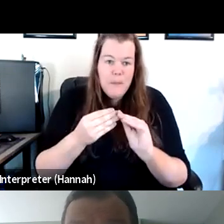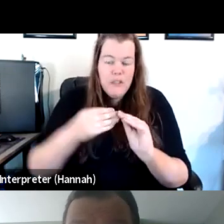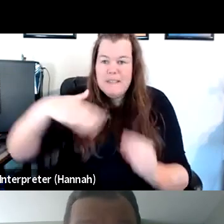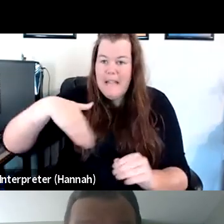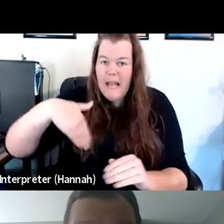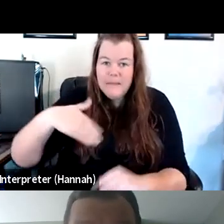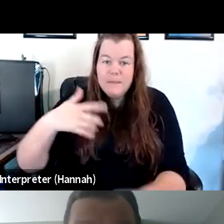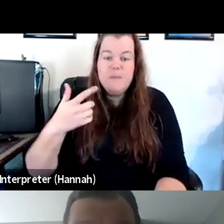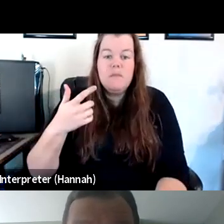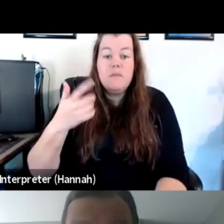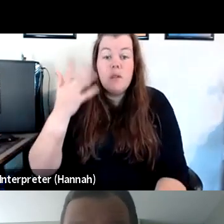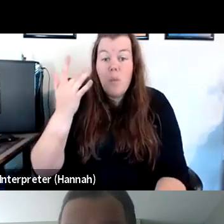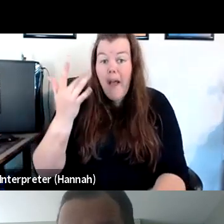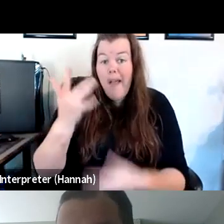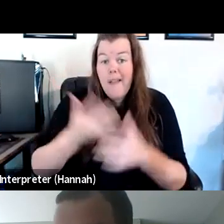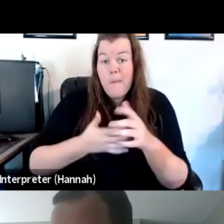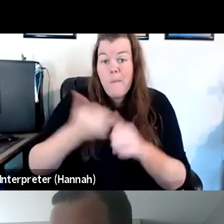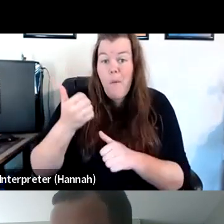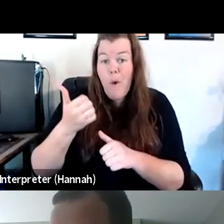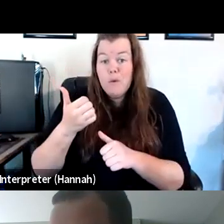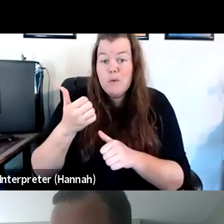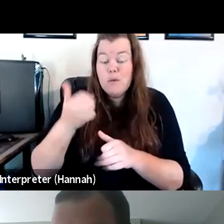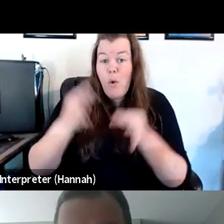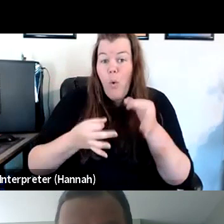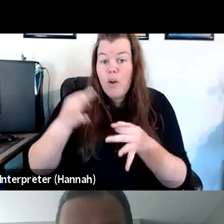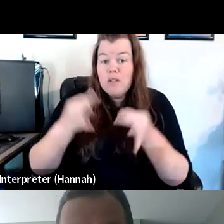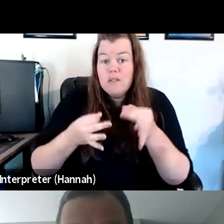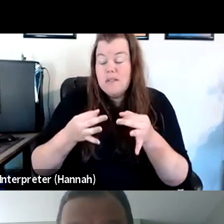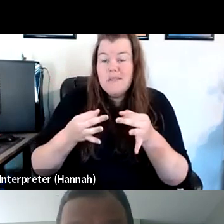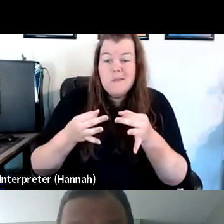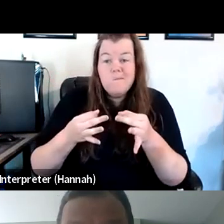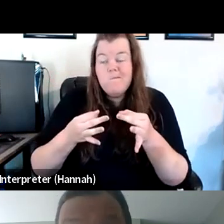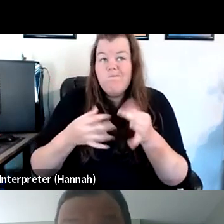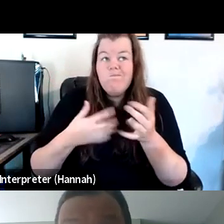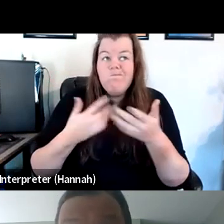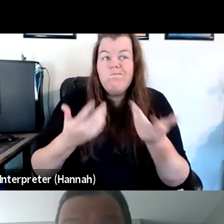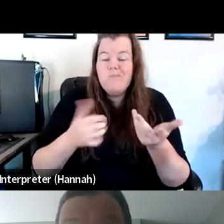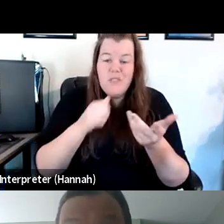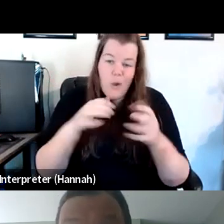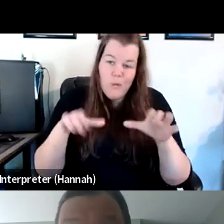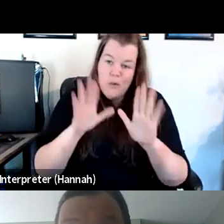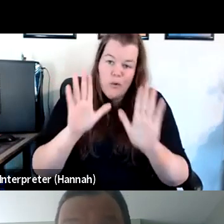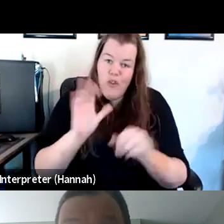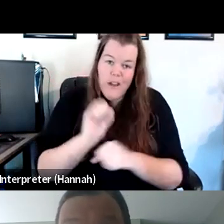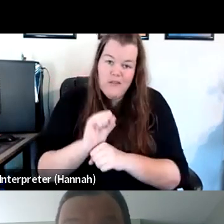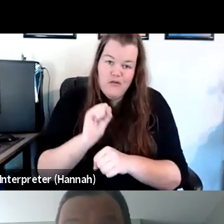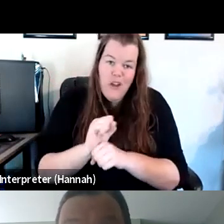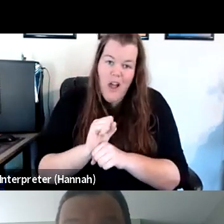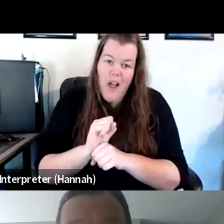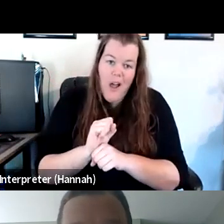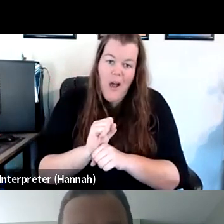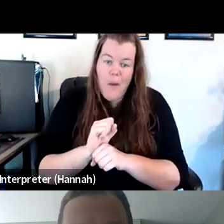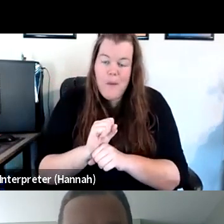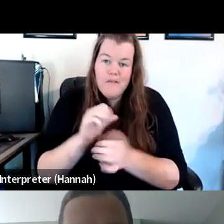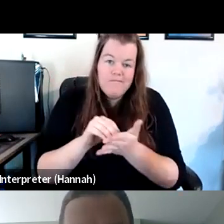most courts don't uh I guess do a great job of of you know record keeping when it comes to